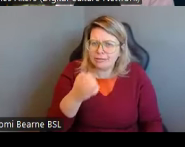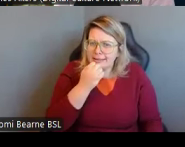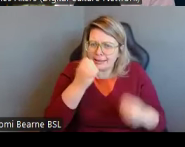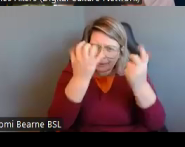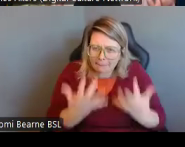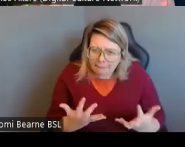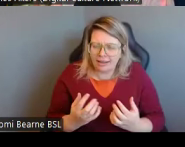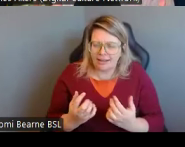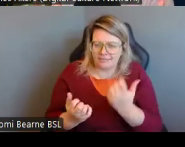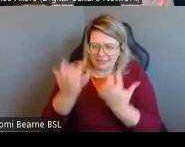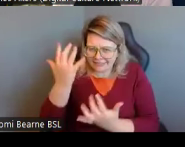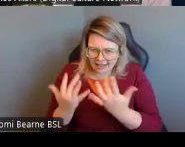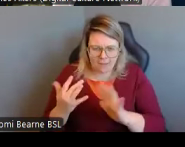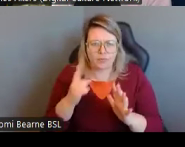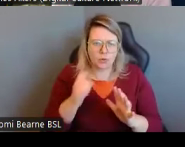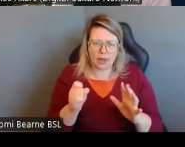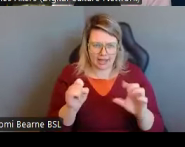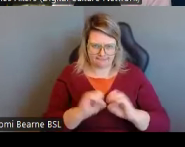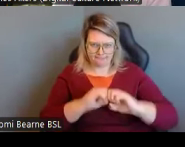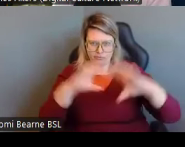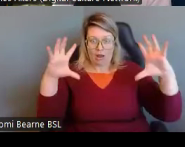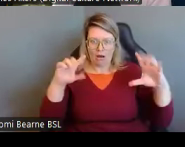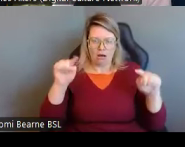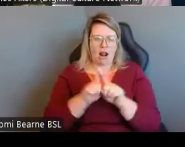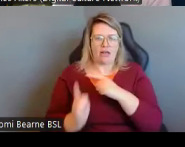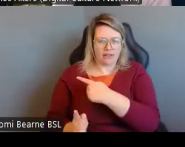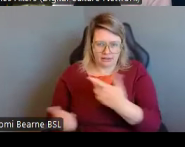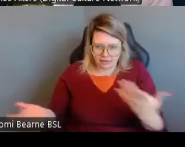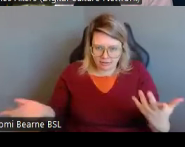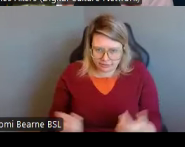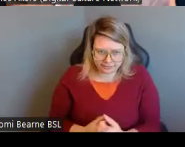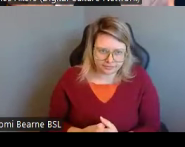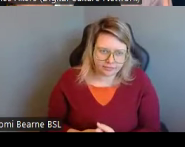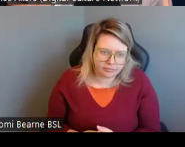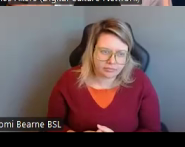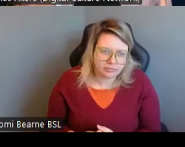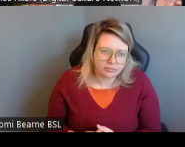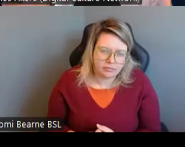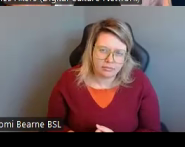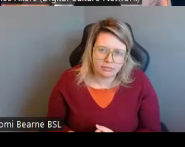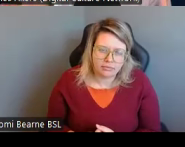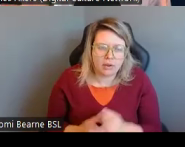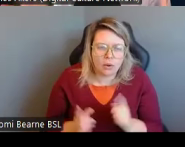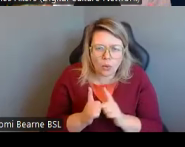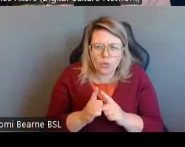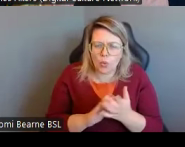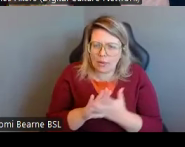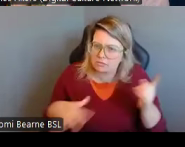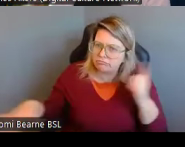You can put something that people across the organization, it's easy for them to understand and then to see